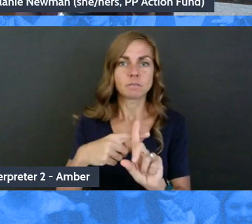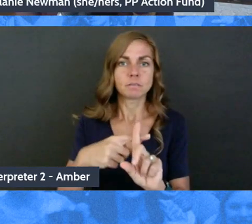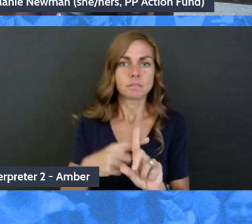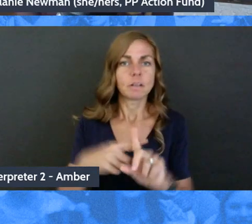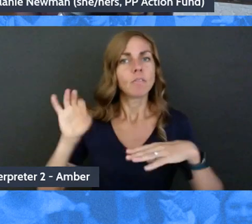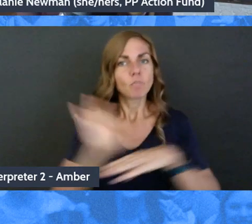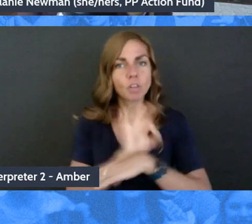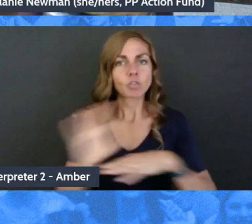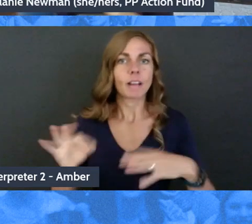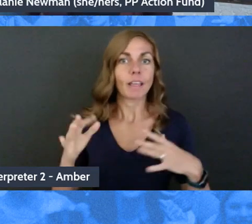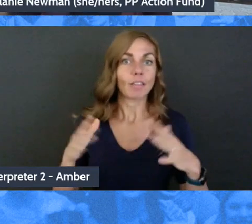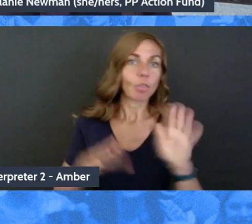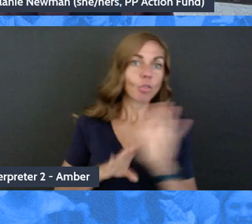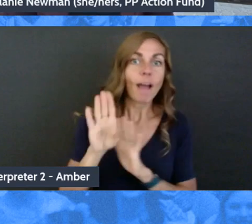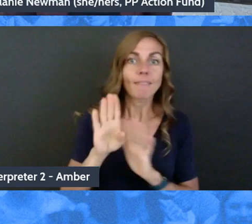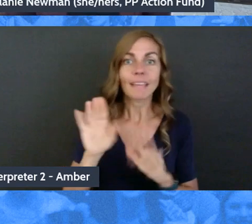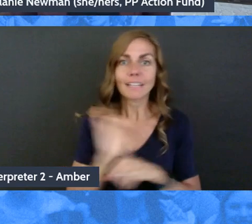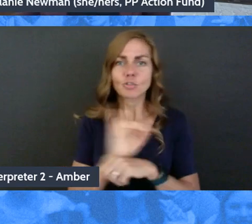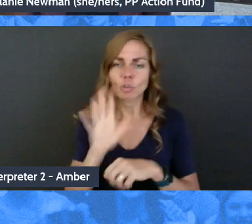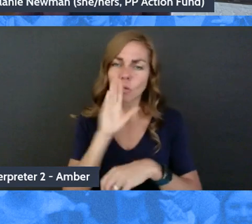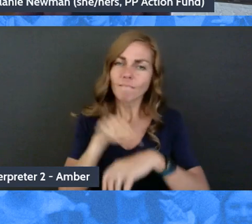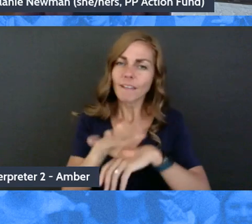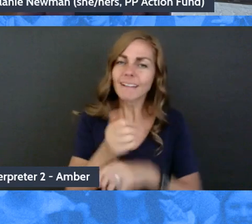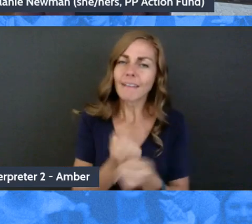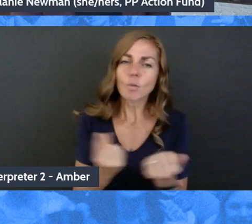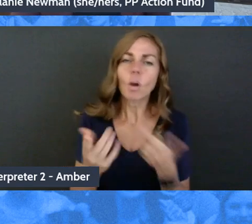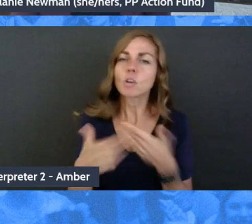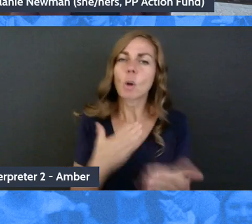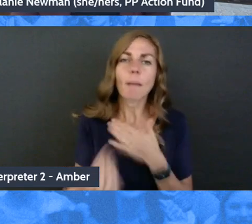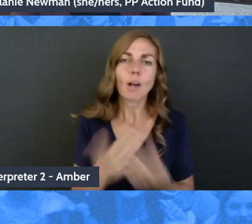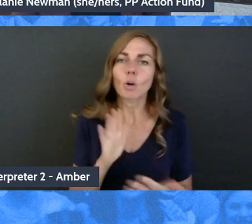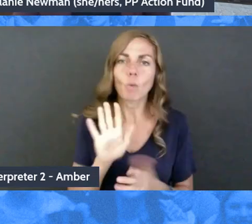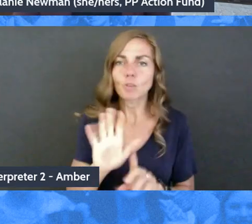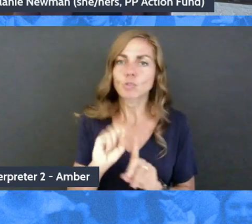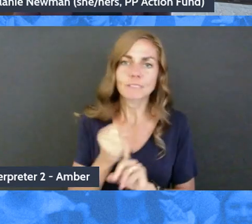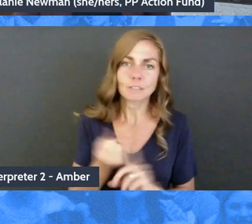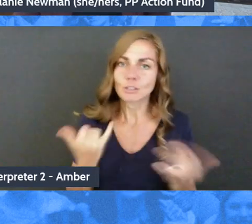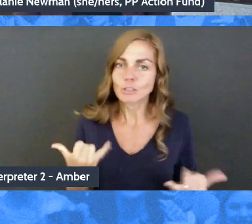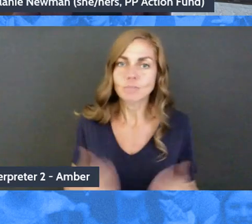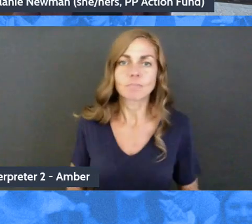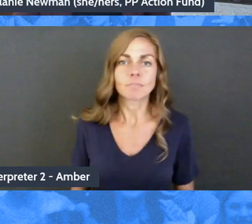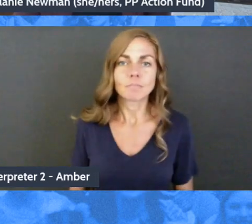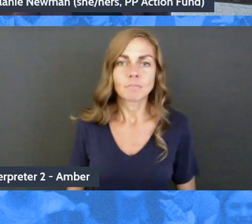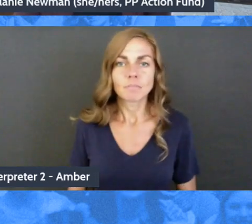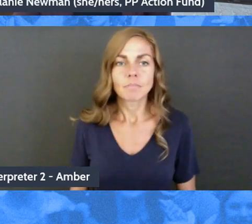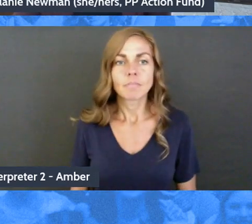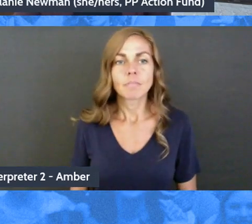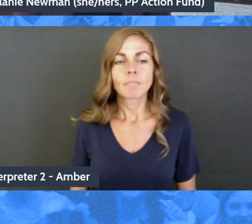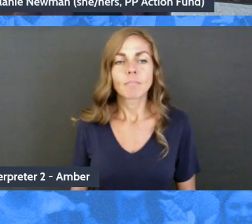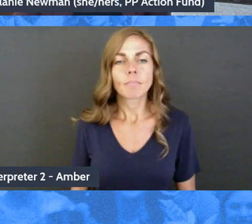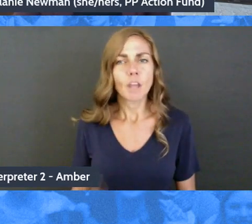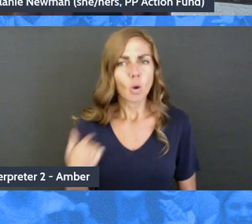it affects everyone regardless of their care status. So we're trying to center these policies